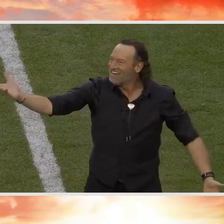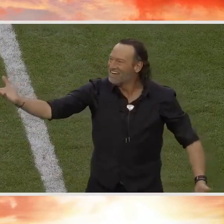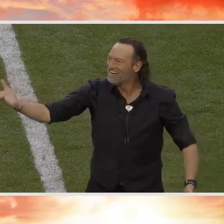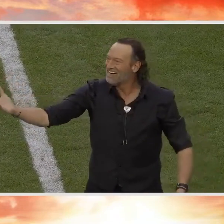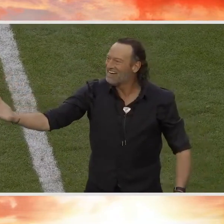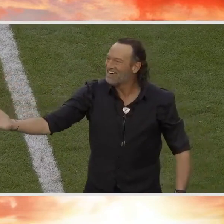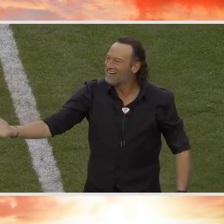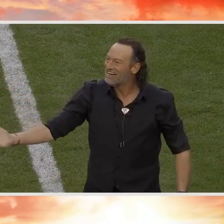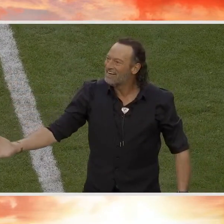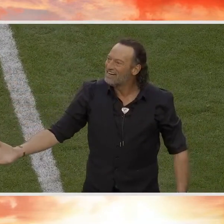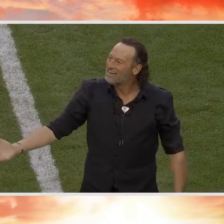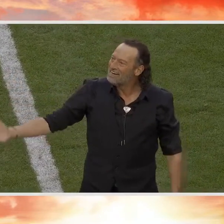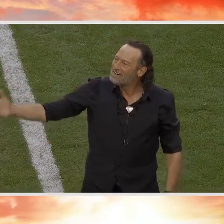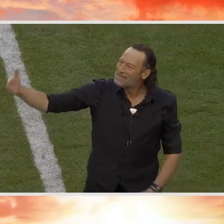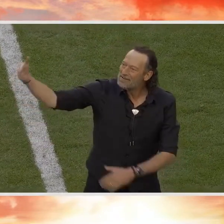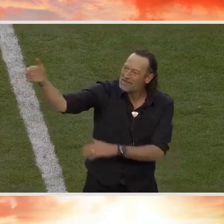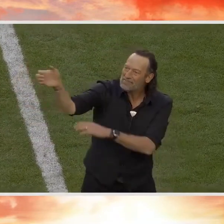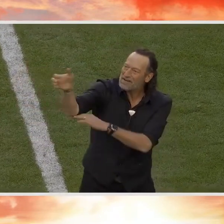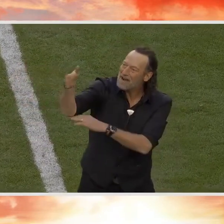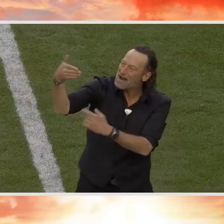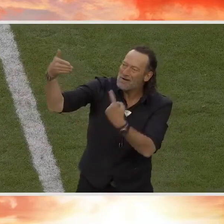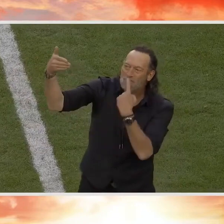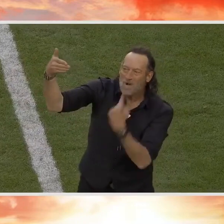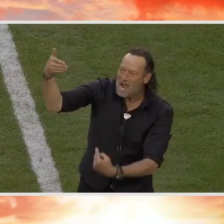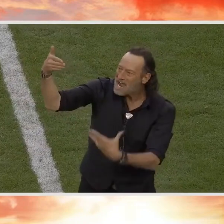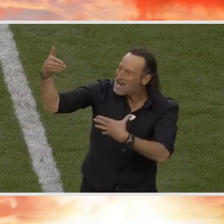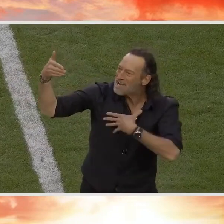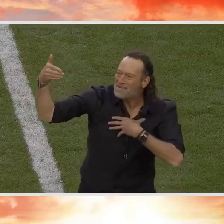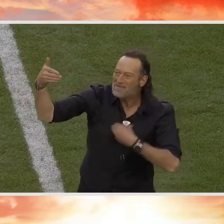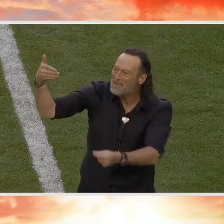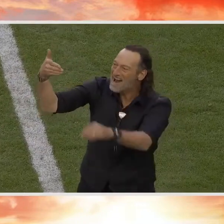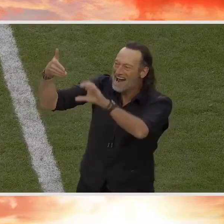That's for the pre-game show and the halftime show,